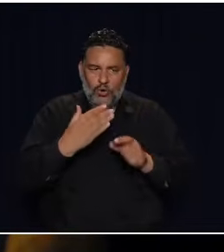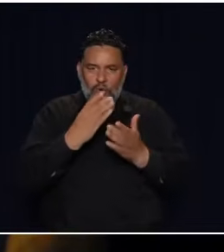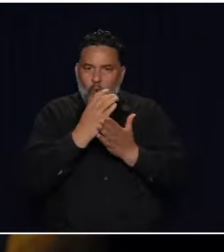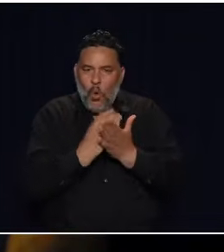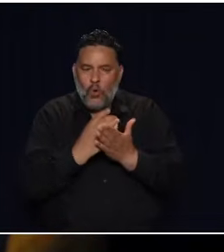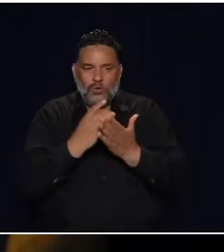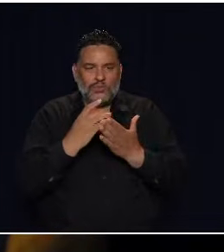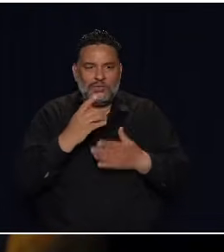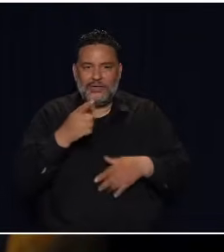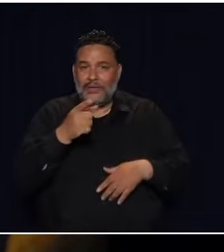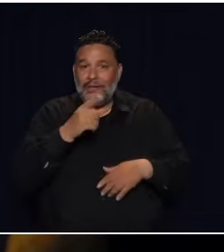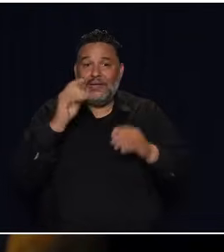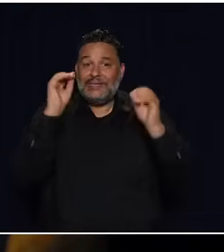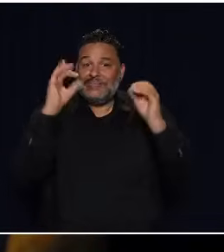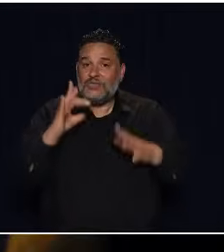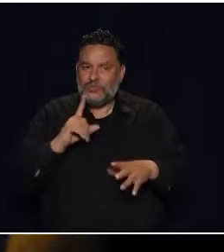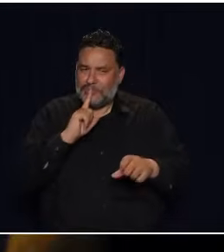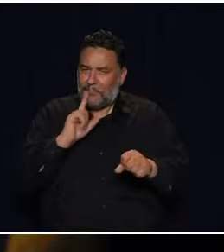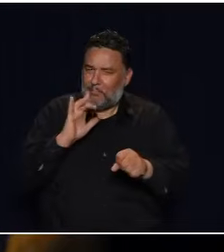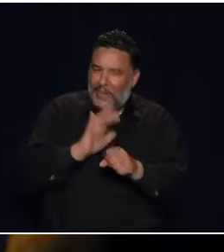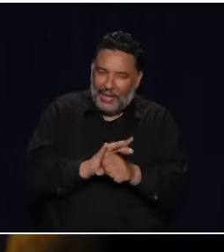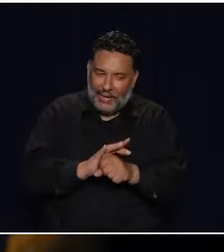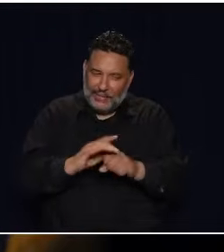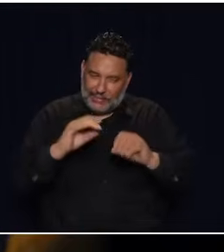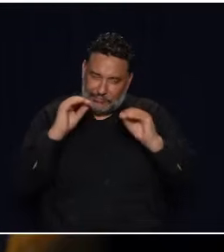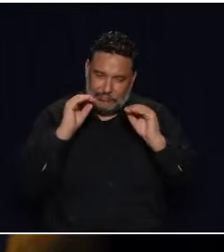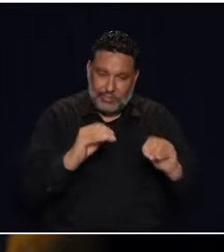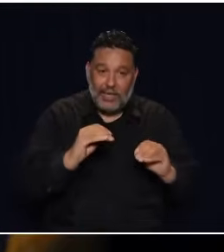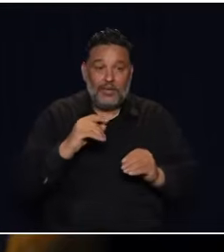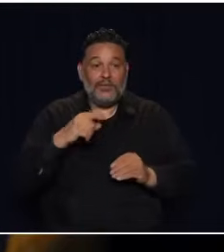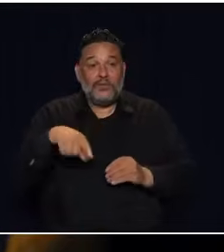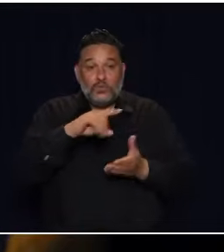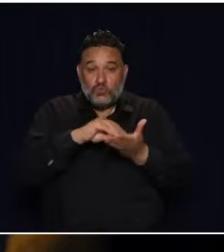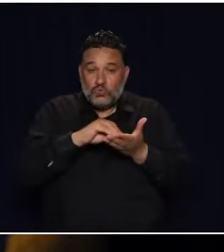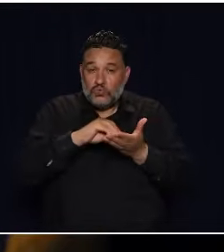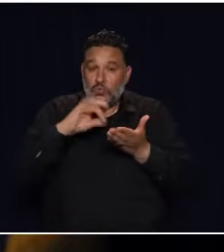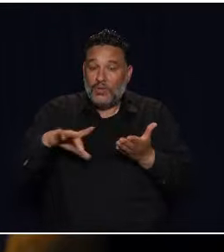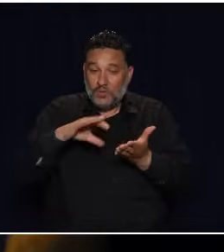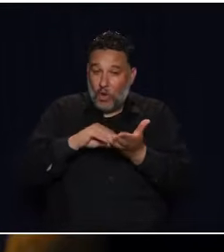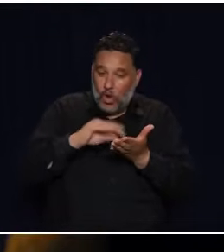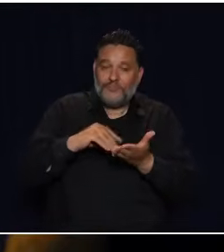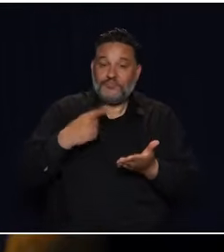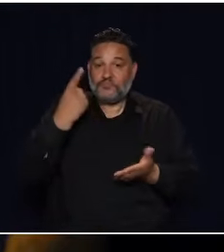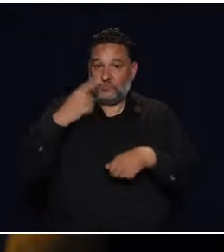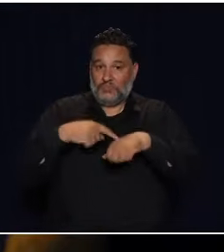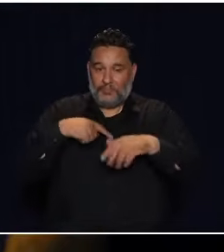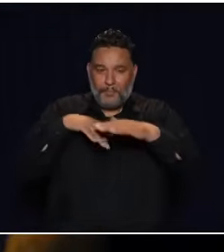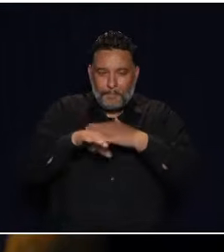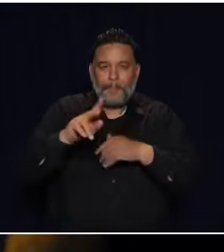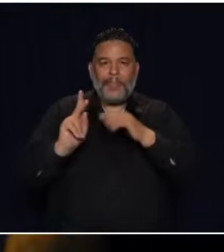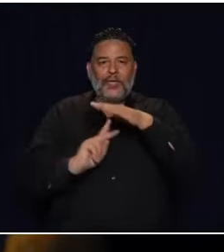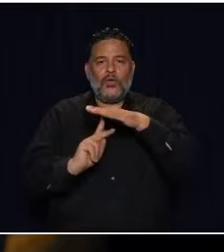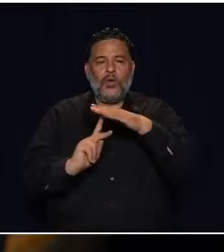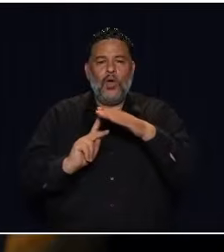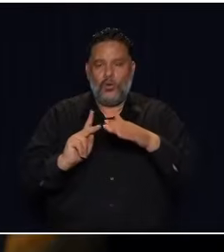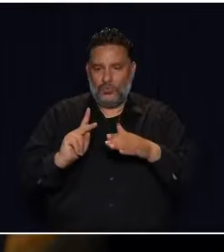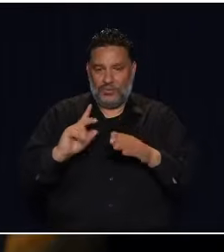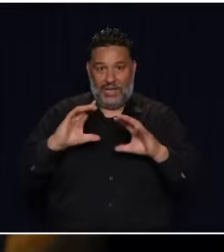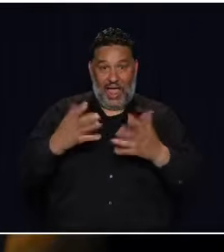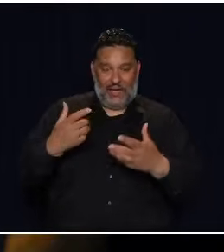I'M SO AMAZED AT THE RIGOR OF THE COURSES, THE COMMITMENT OF THE EDUCATORS AND WHAT THE